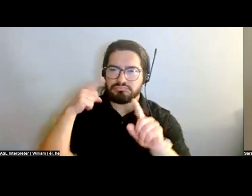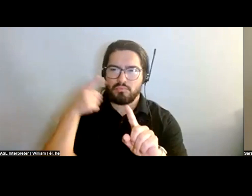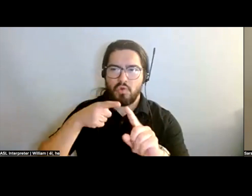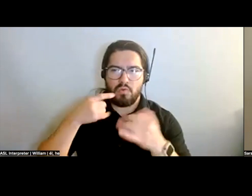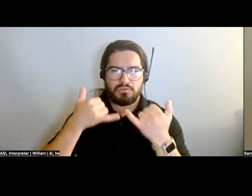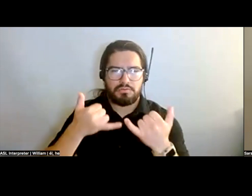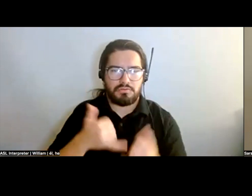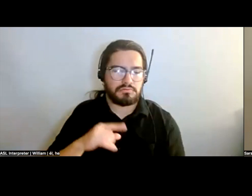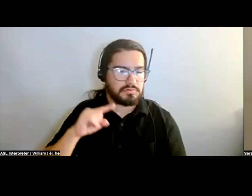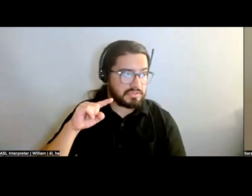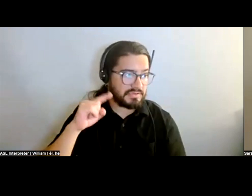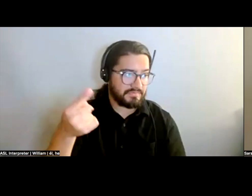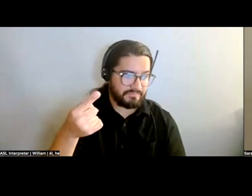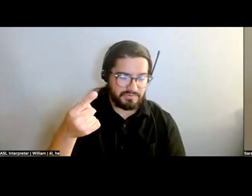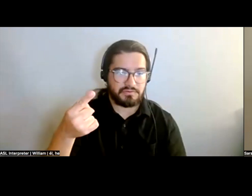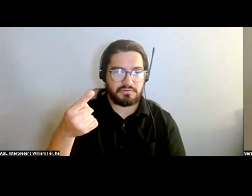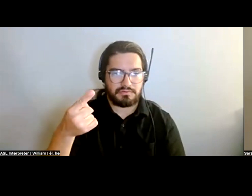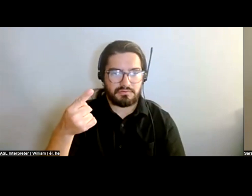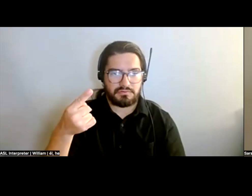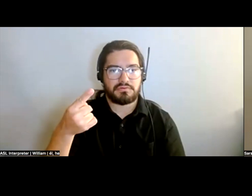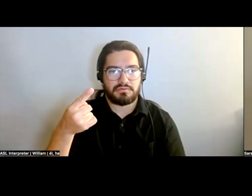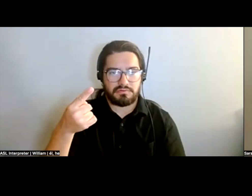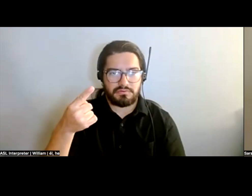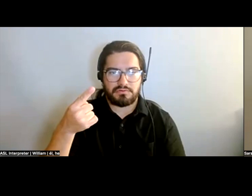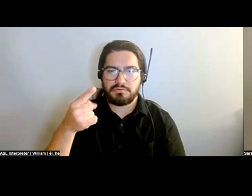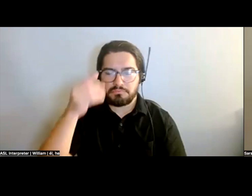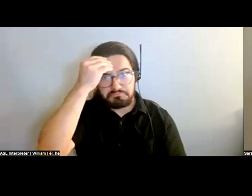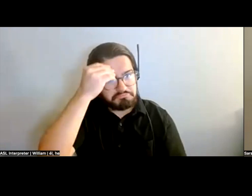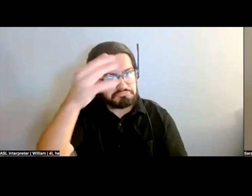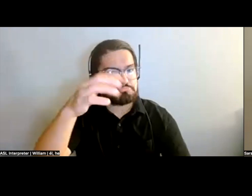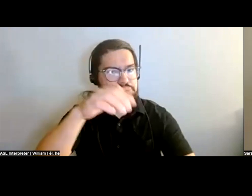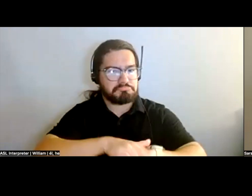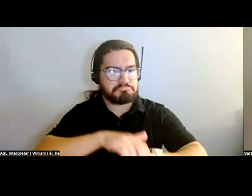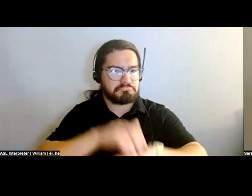First one is one I am only going to read in English.